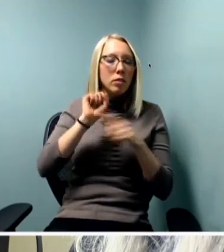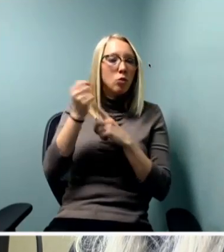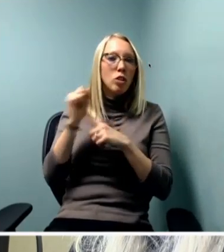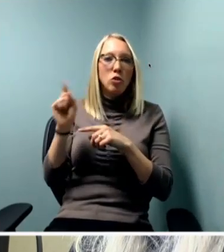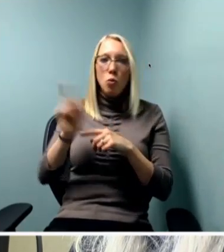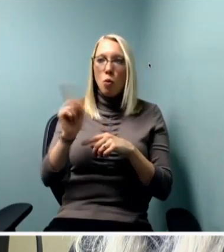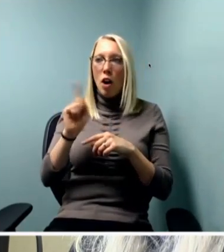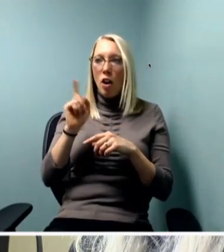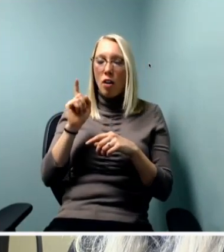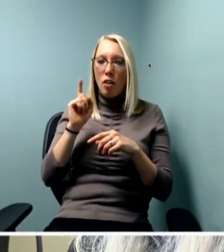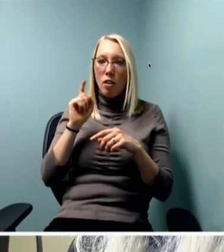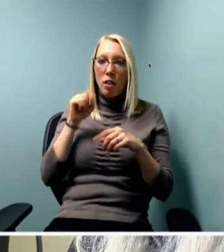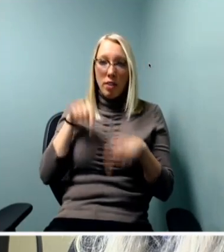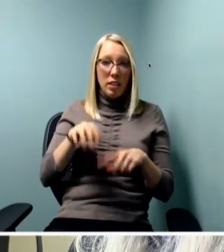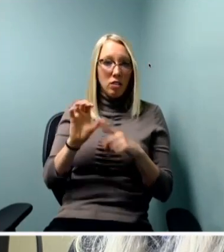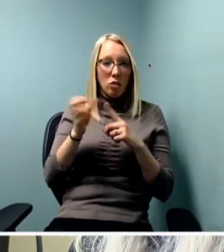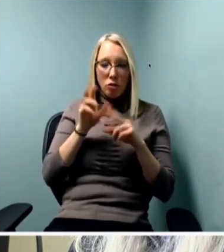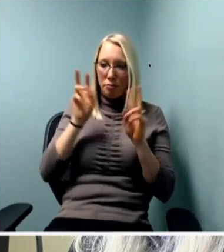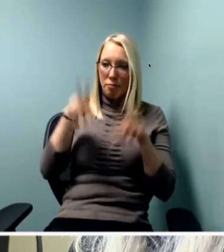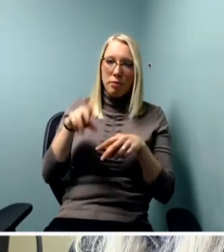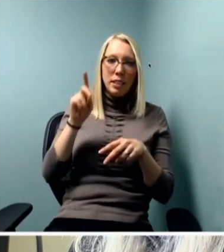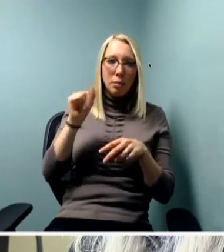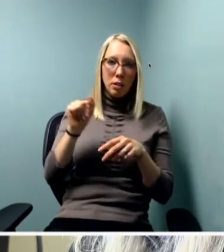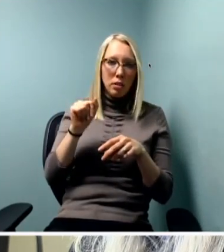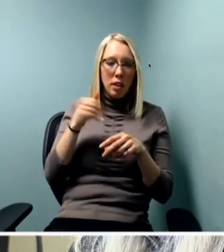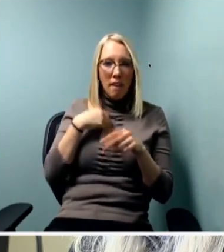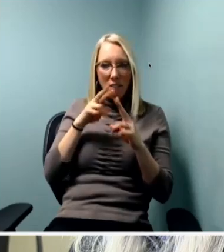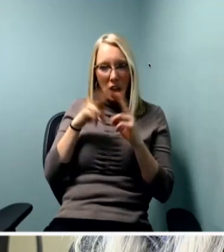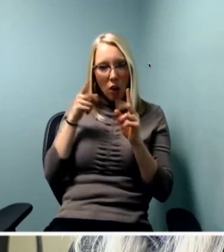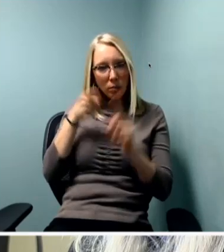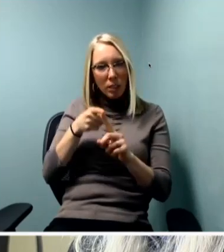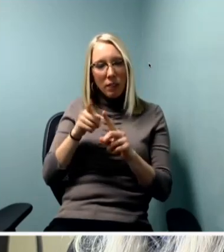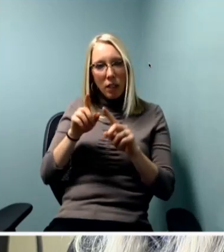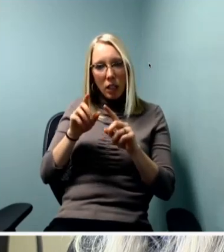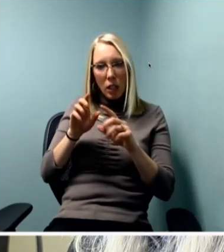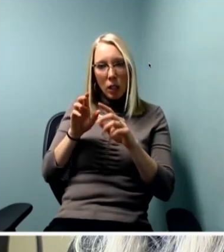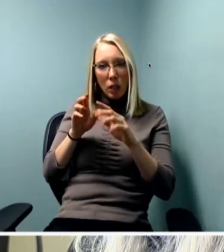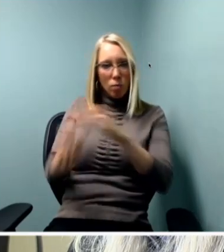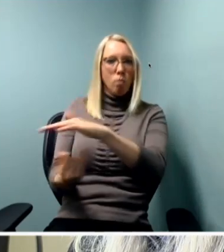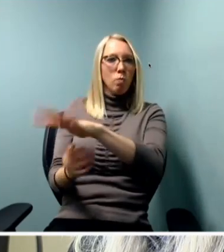has a very specific context and connotation for the larger society.